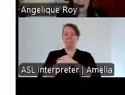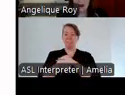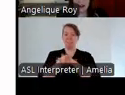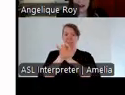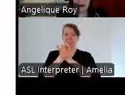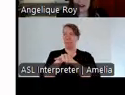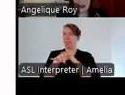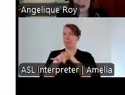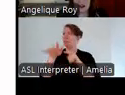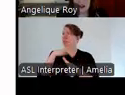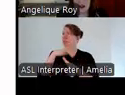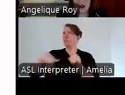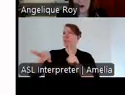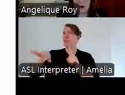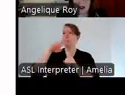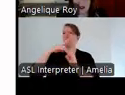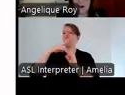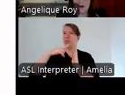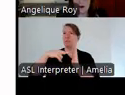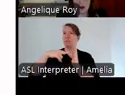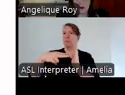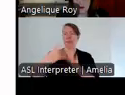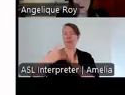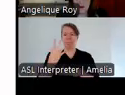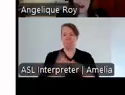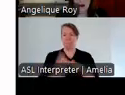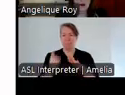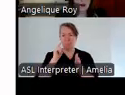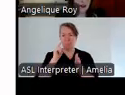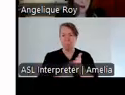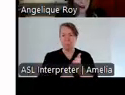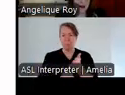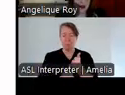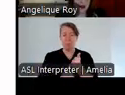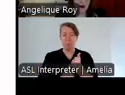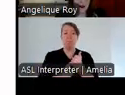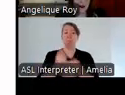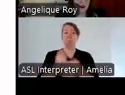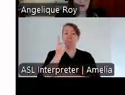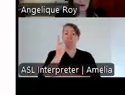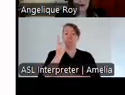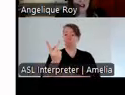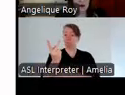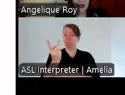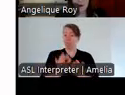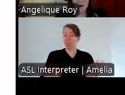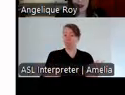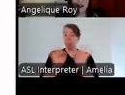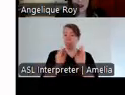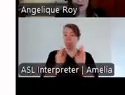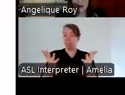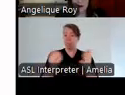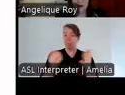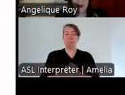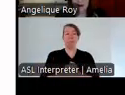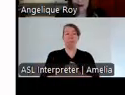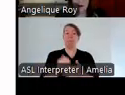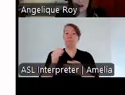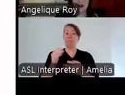Our considerations were based on the following: visibility of the icons, these should be ever present and visible and the images